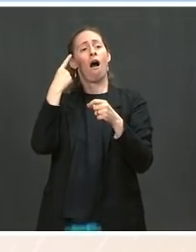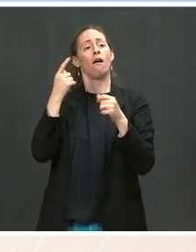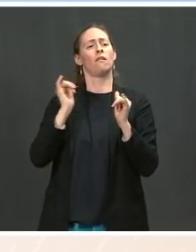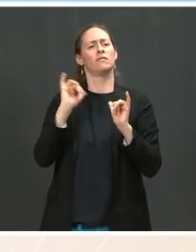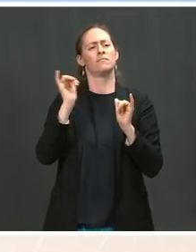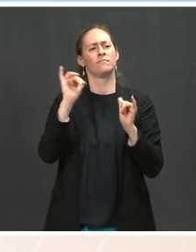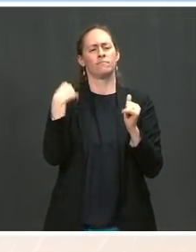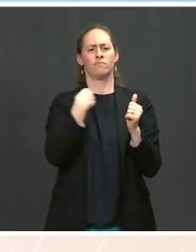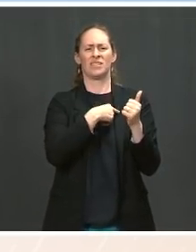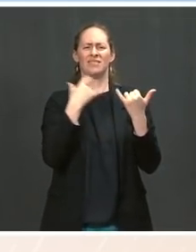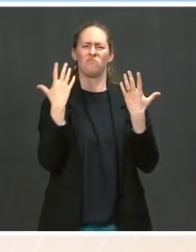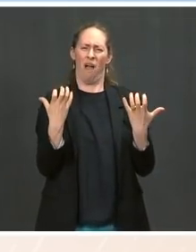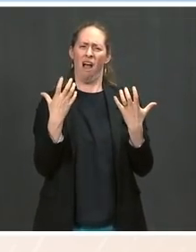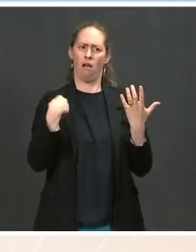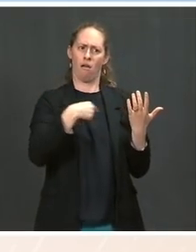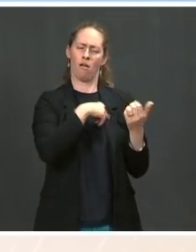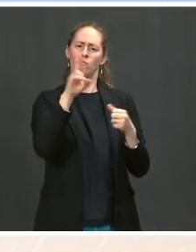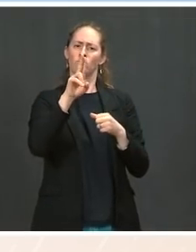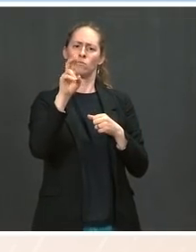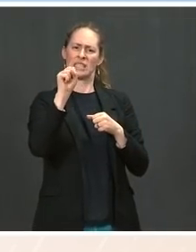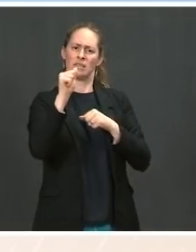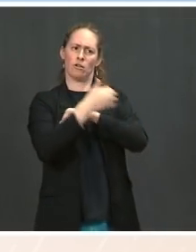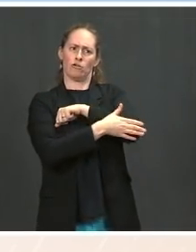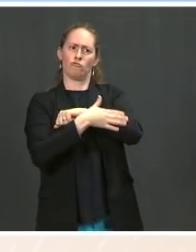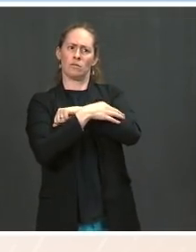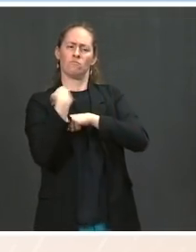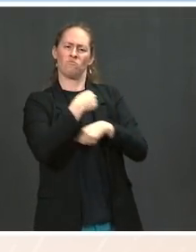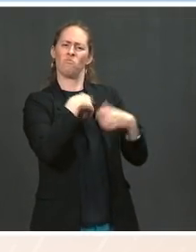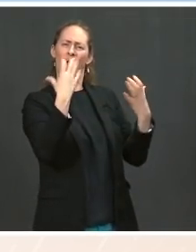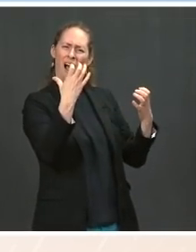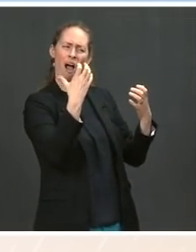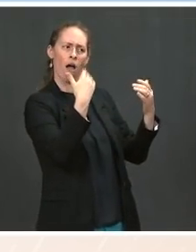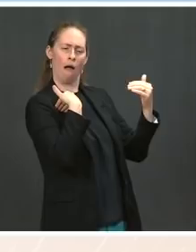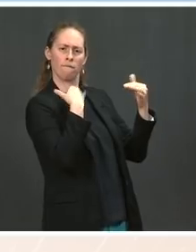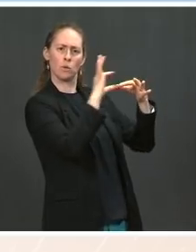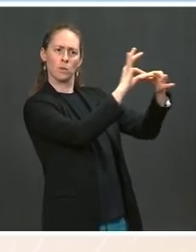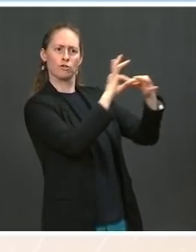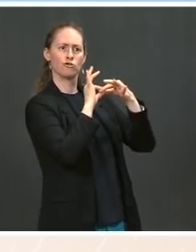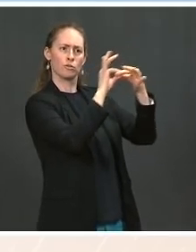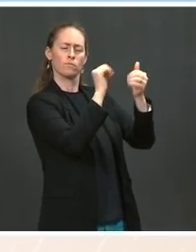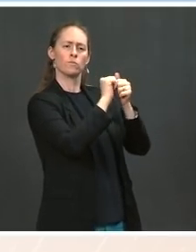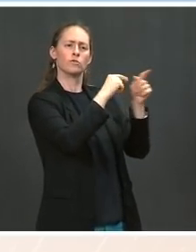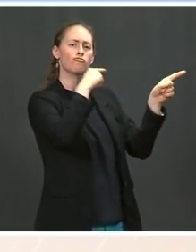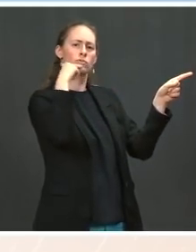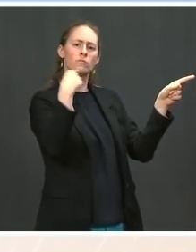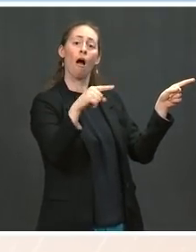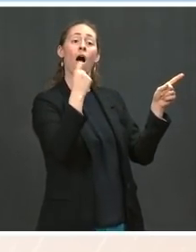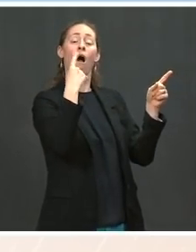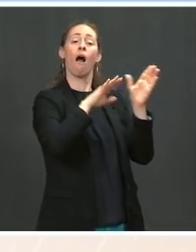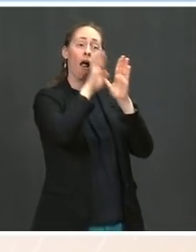is to have a predictable relationship with Russia, to stabilize that relationship. And certainly, having a discussion,